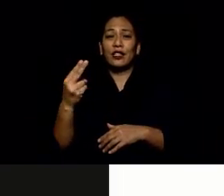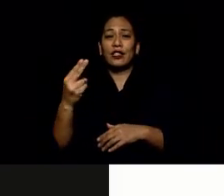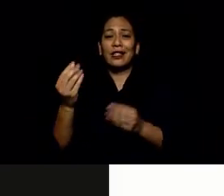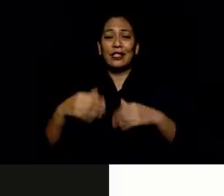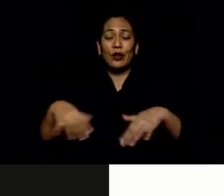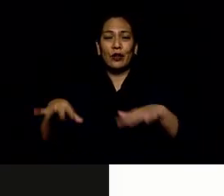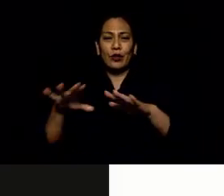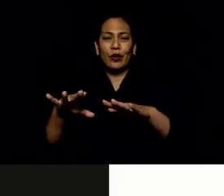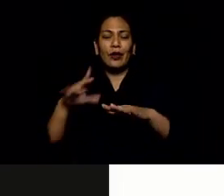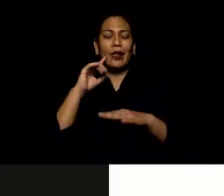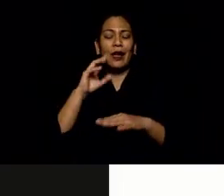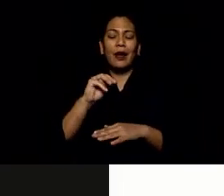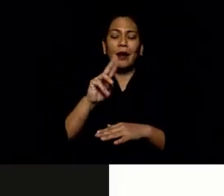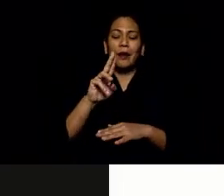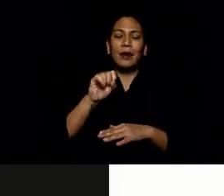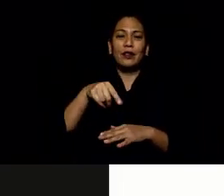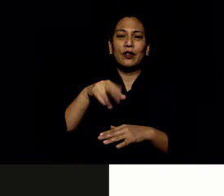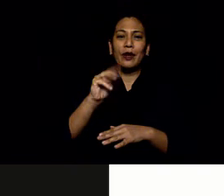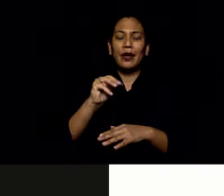the Tsleil-Waututh Nations.